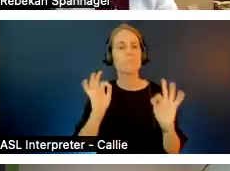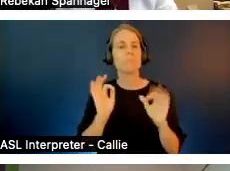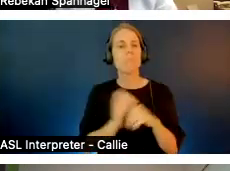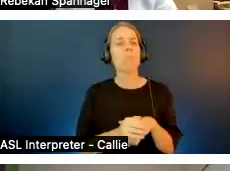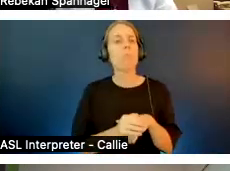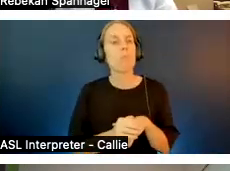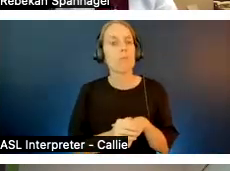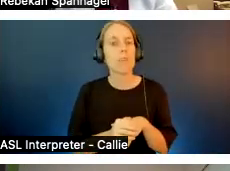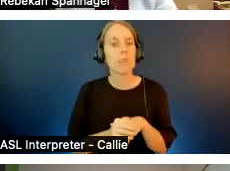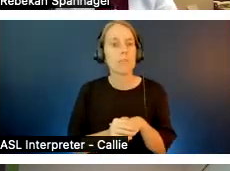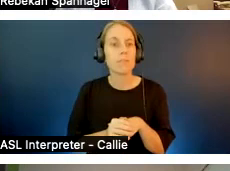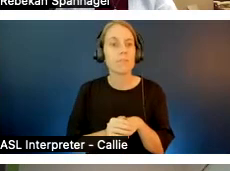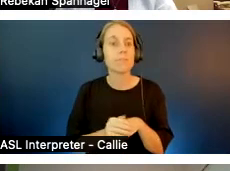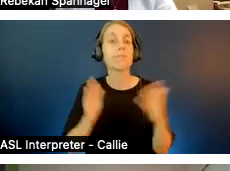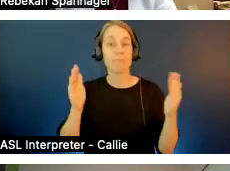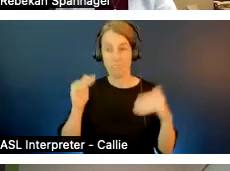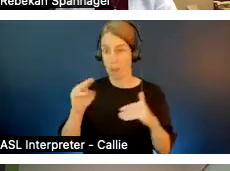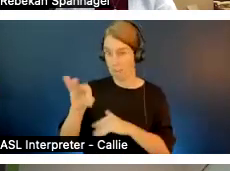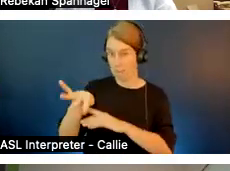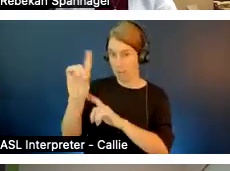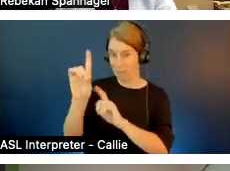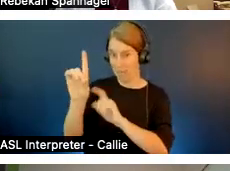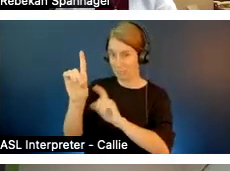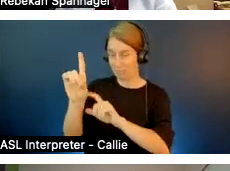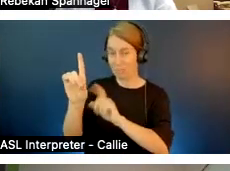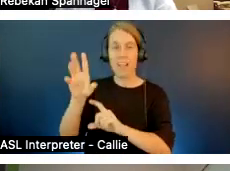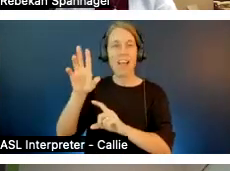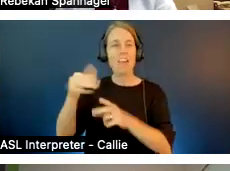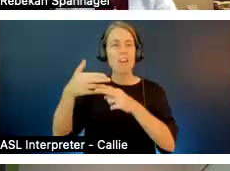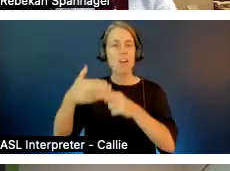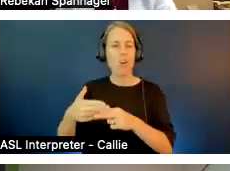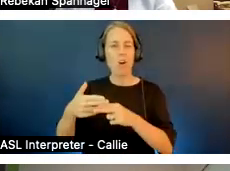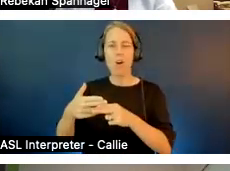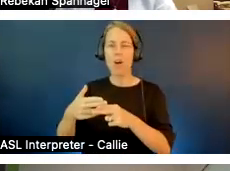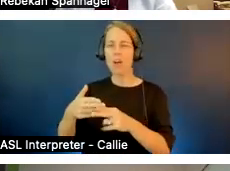is that it is what we call the payer of last resort so if you are a medicaid individual and